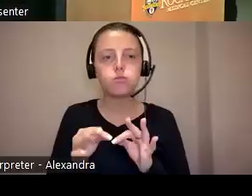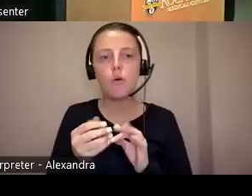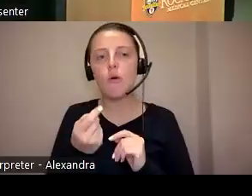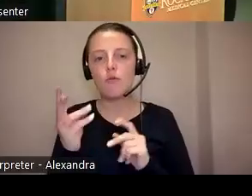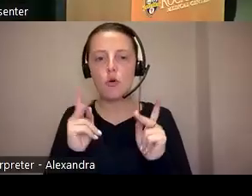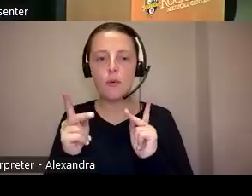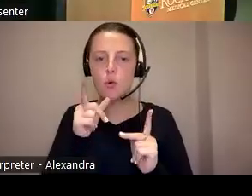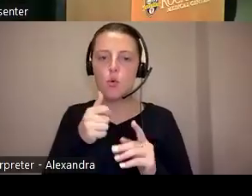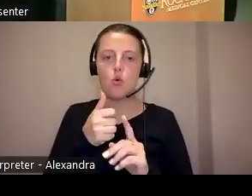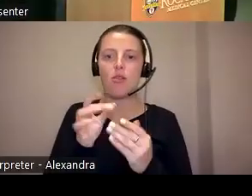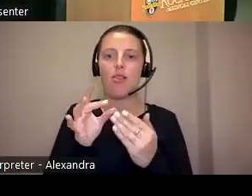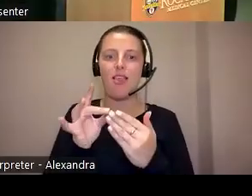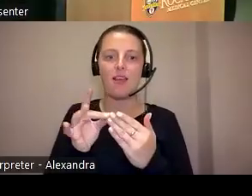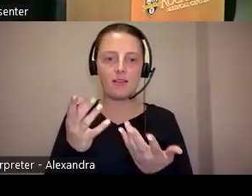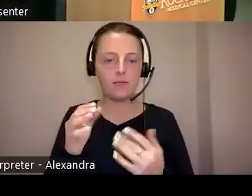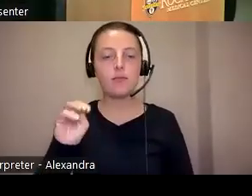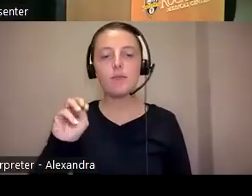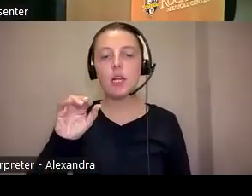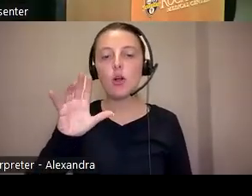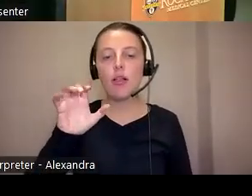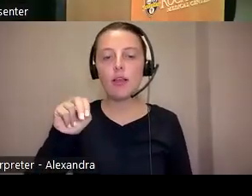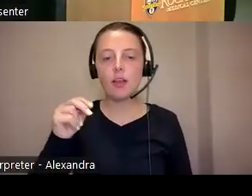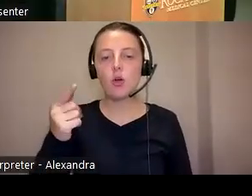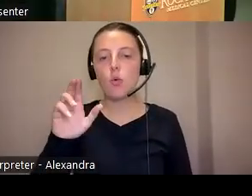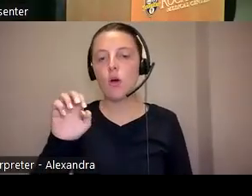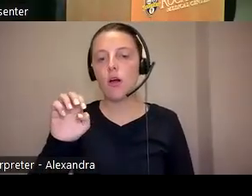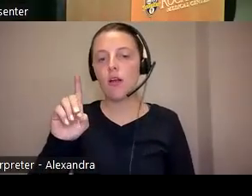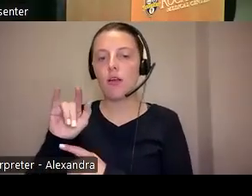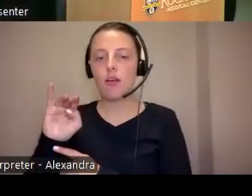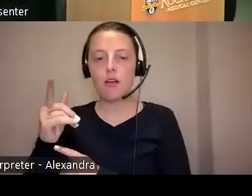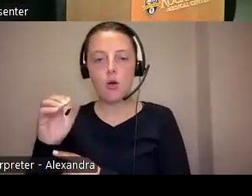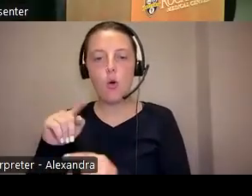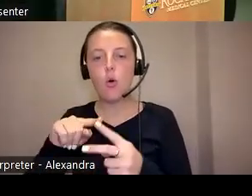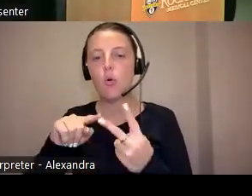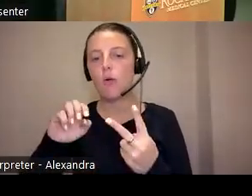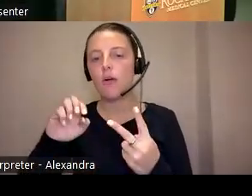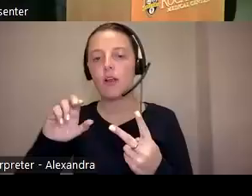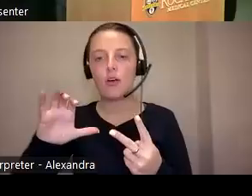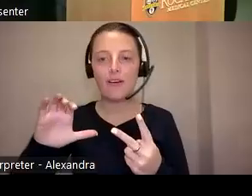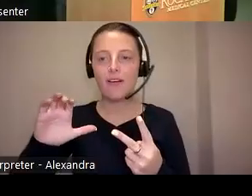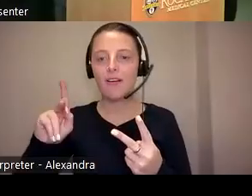Steve Lambertie and also Caroline Nestro who I want to thank for uh informing this slide.